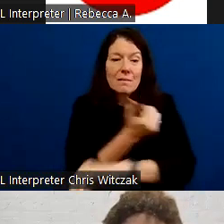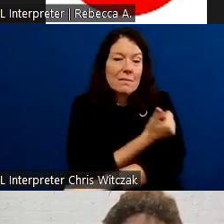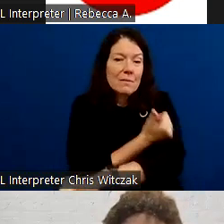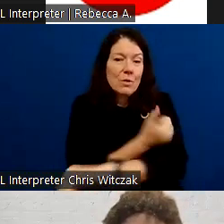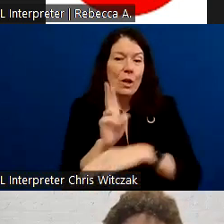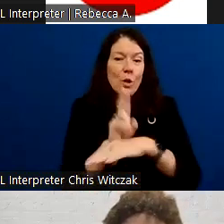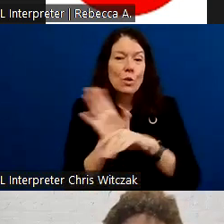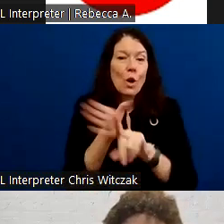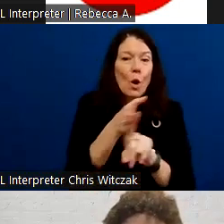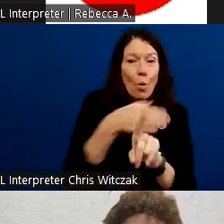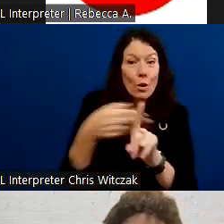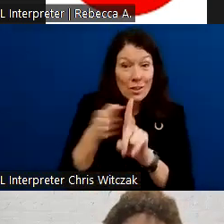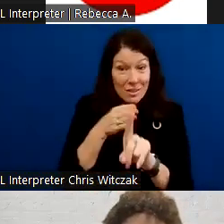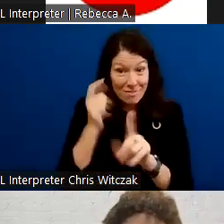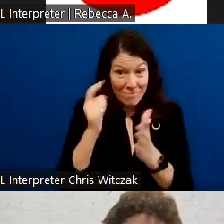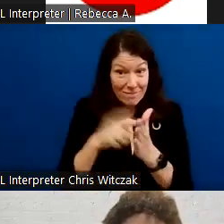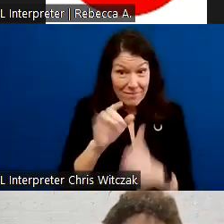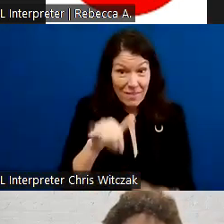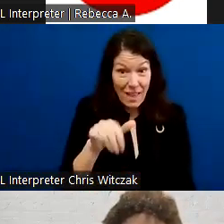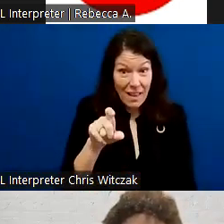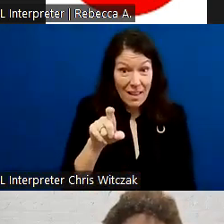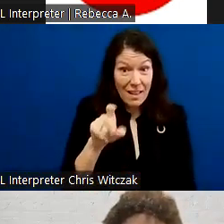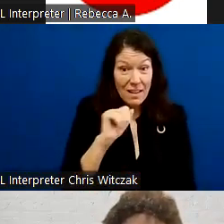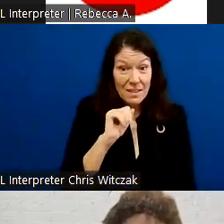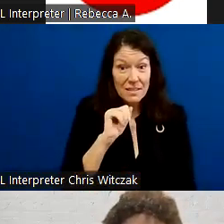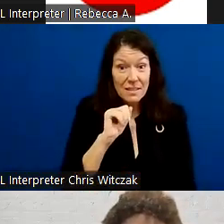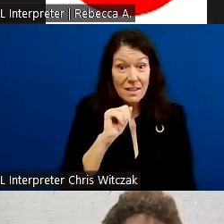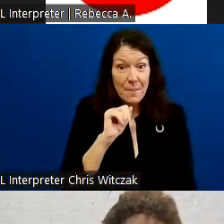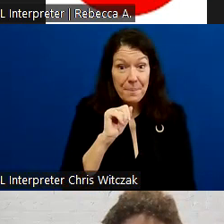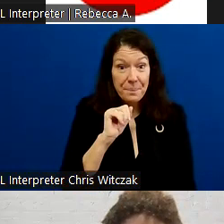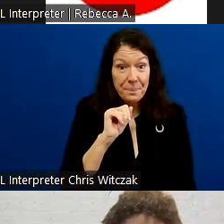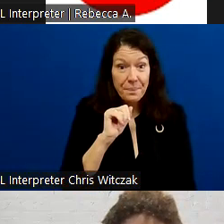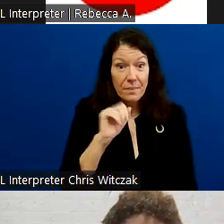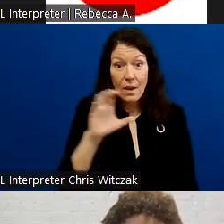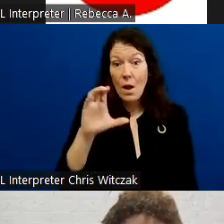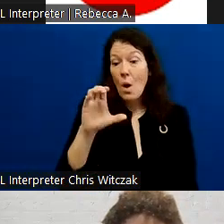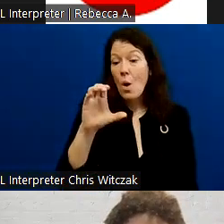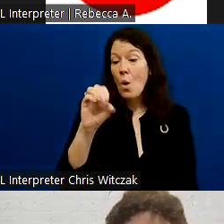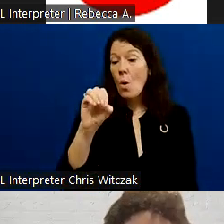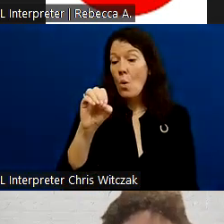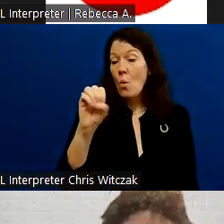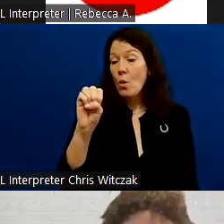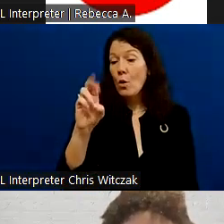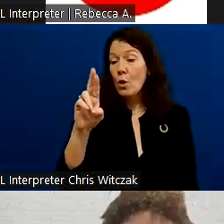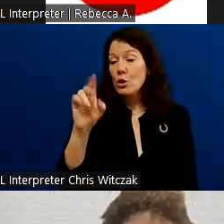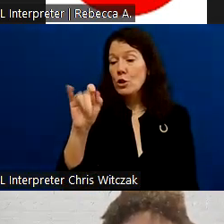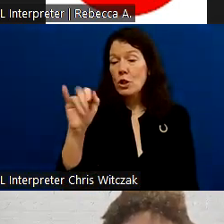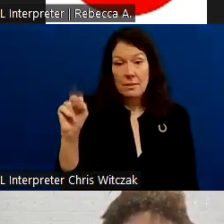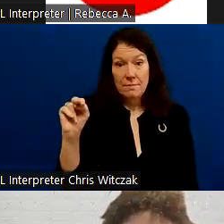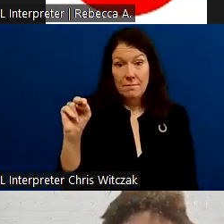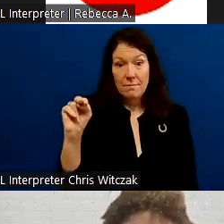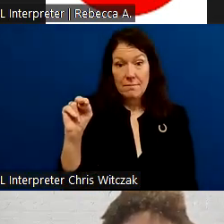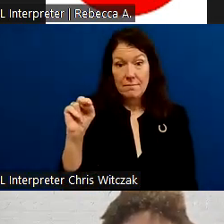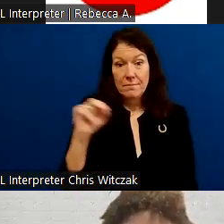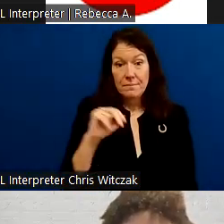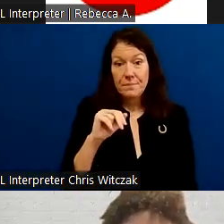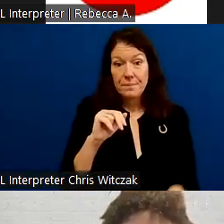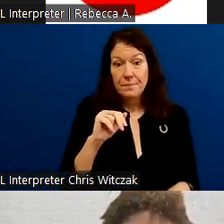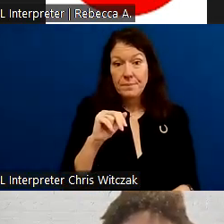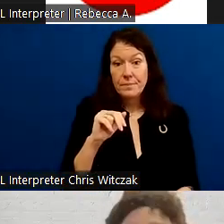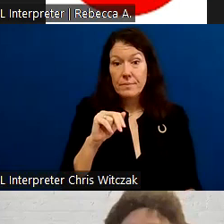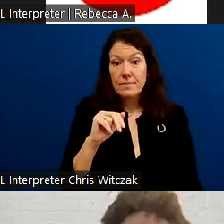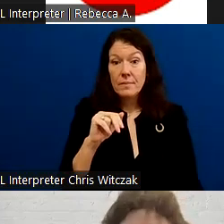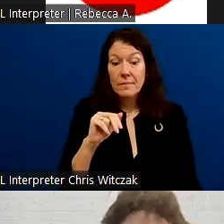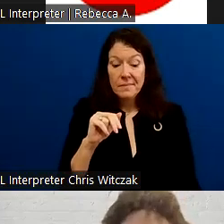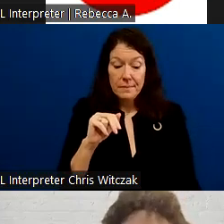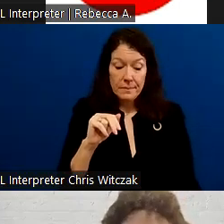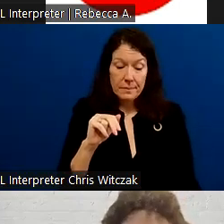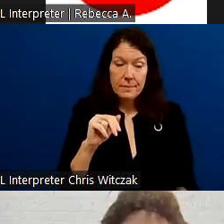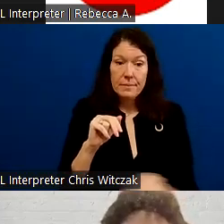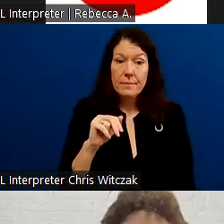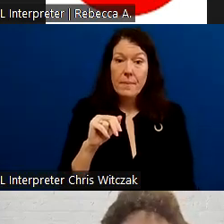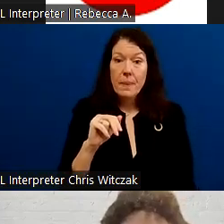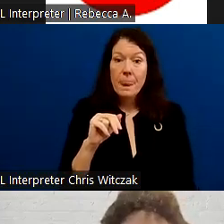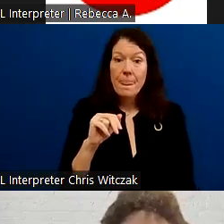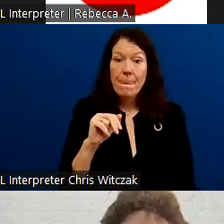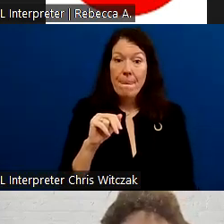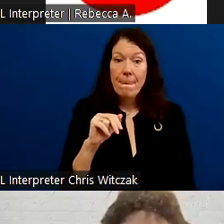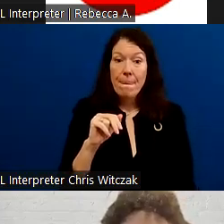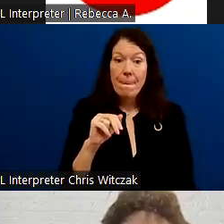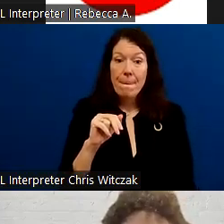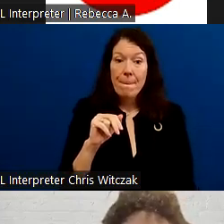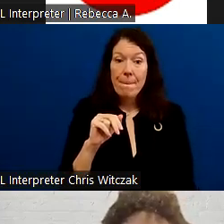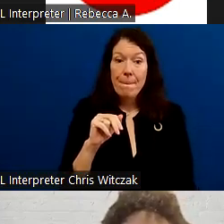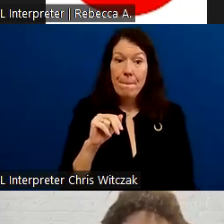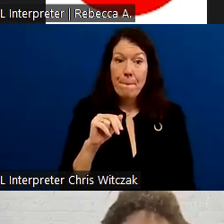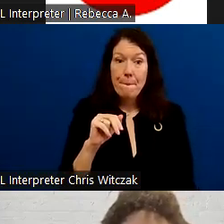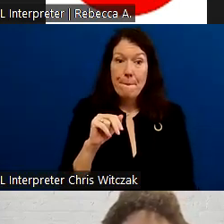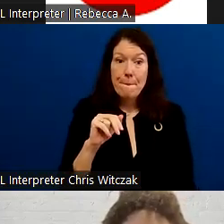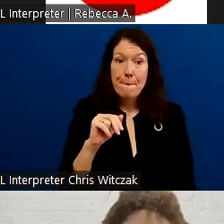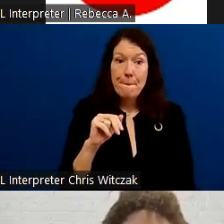in this scenario?